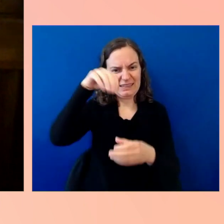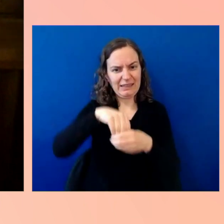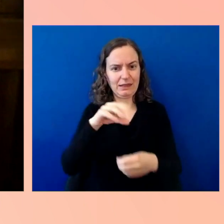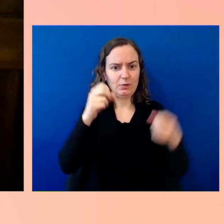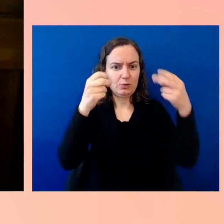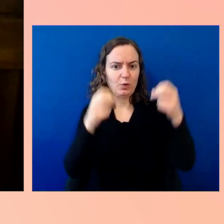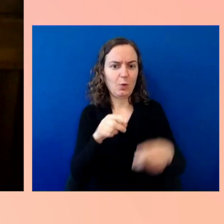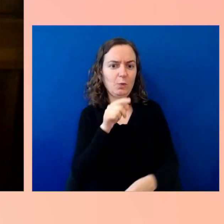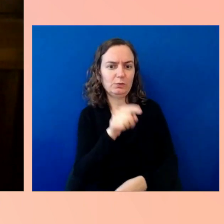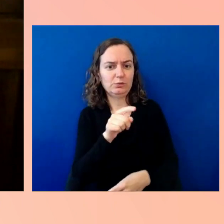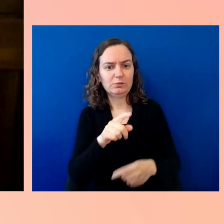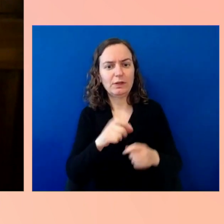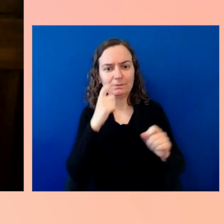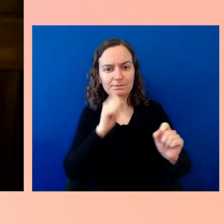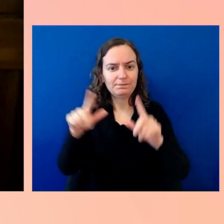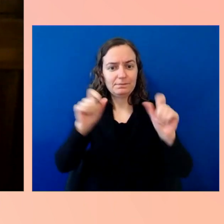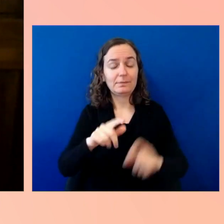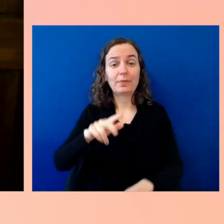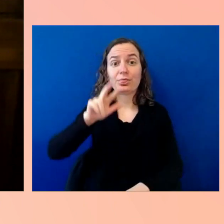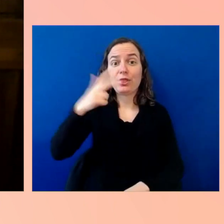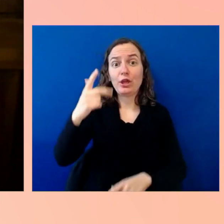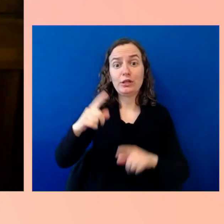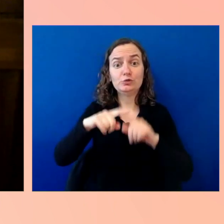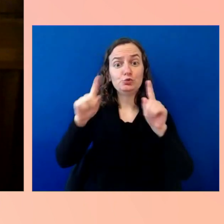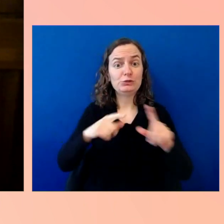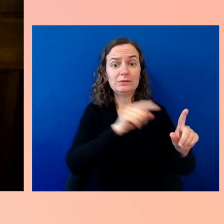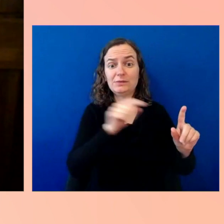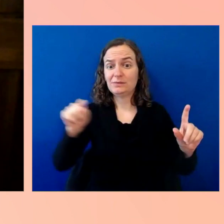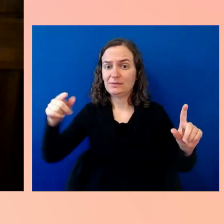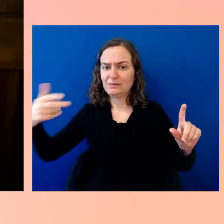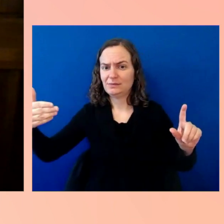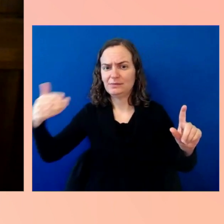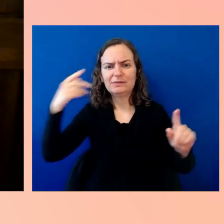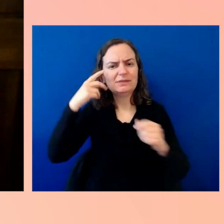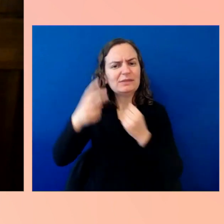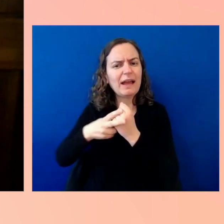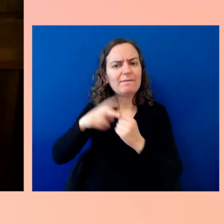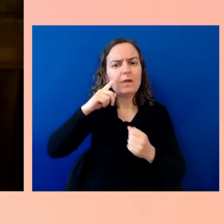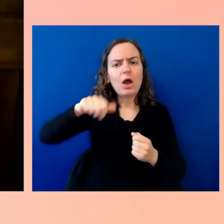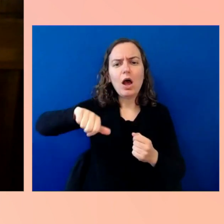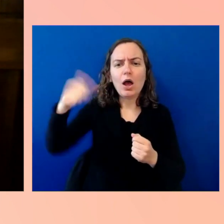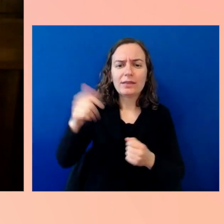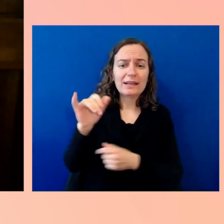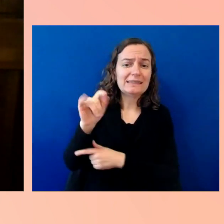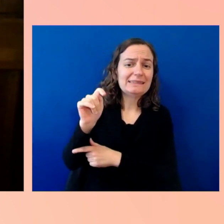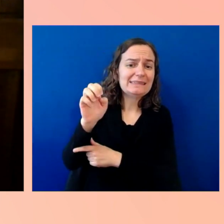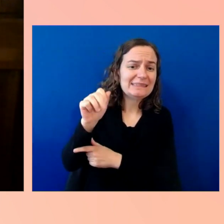my other apps like Teams, Edge or Outlook. I usually have Teams up on this screen most of the time.